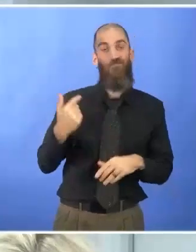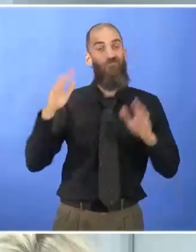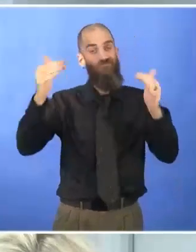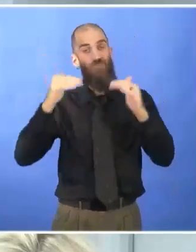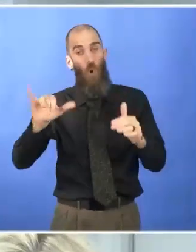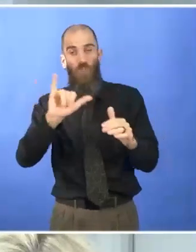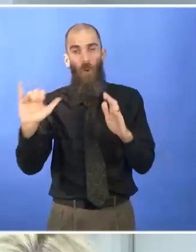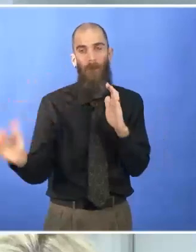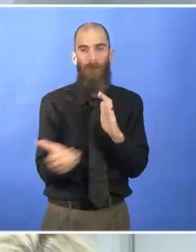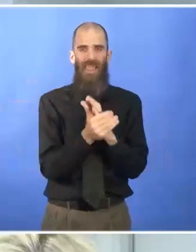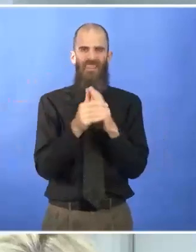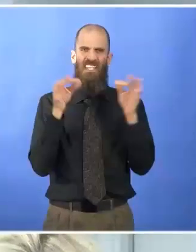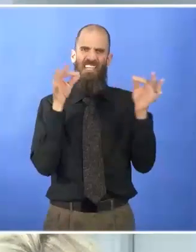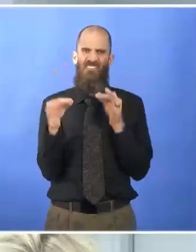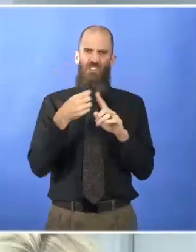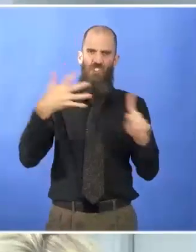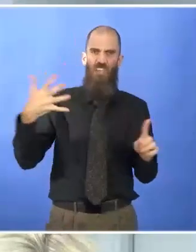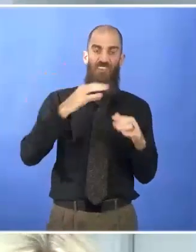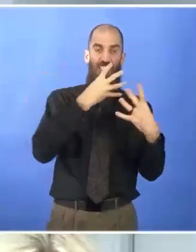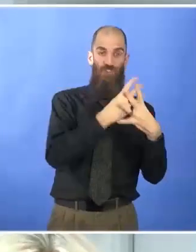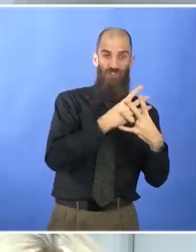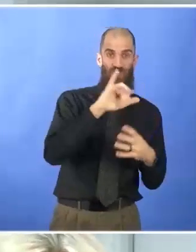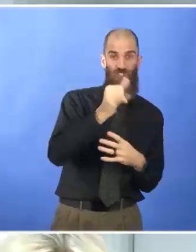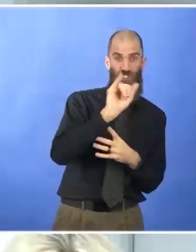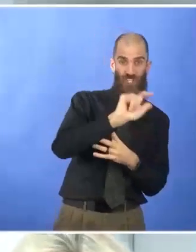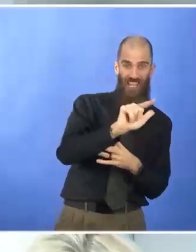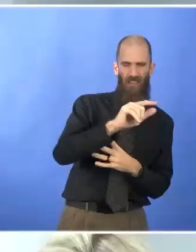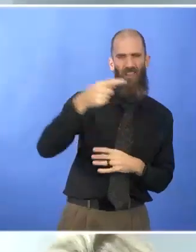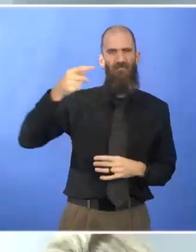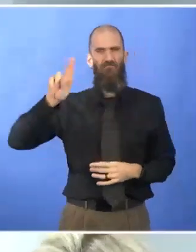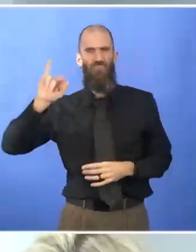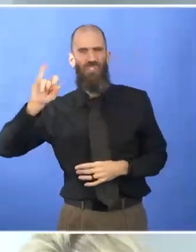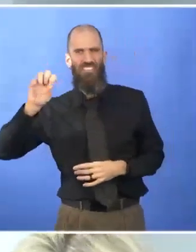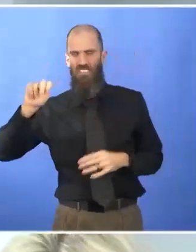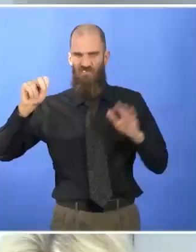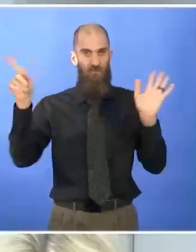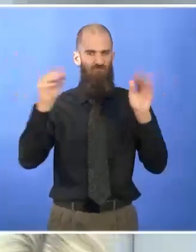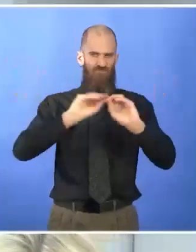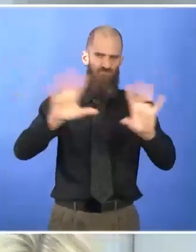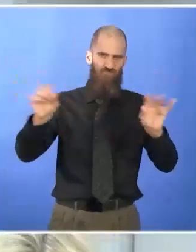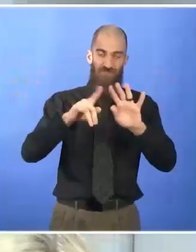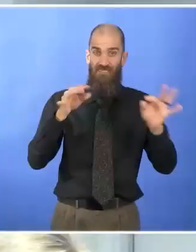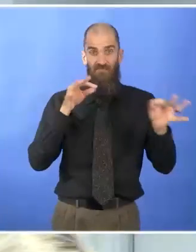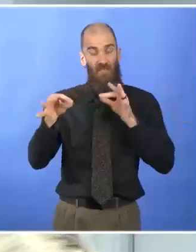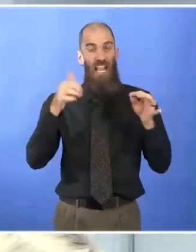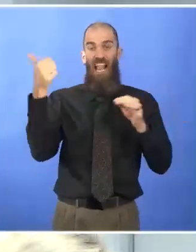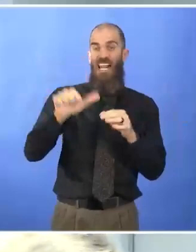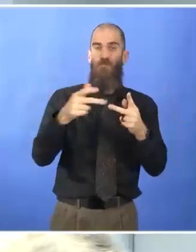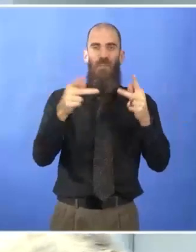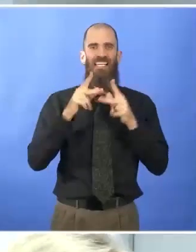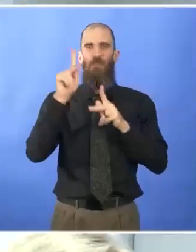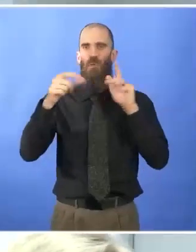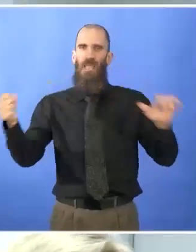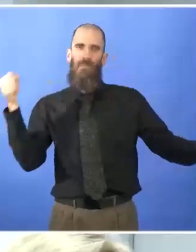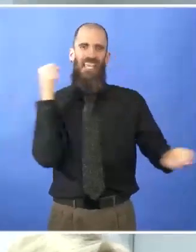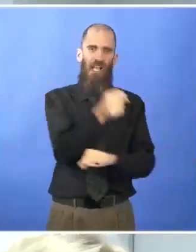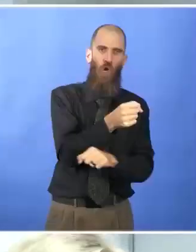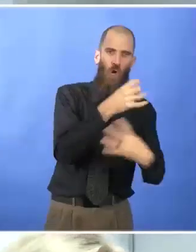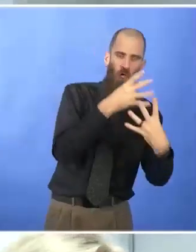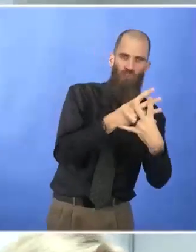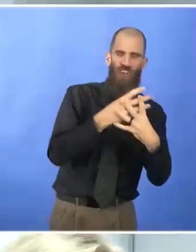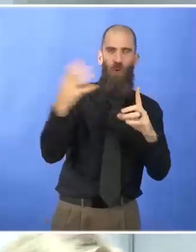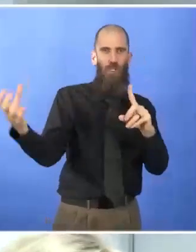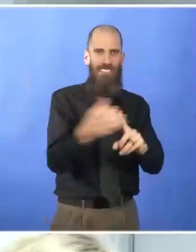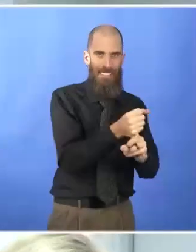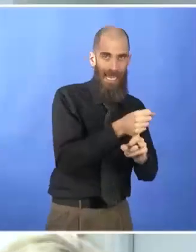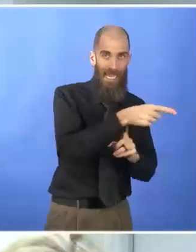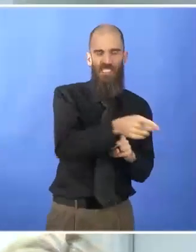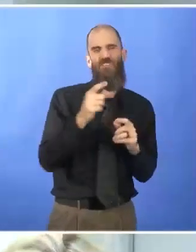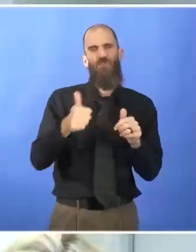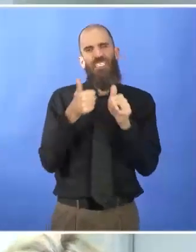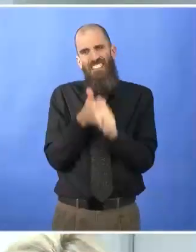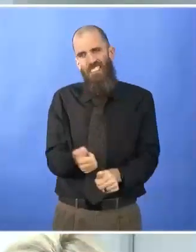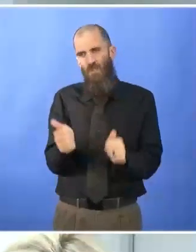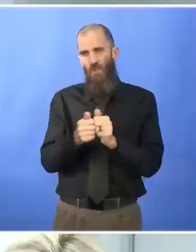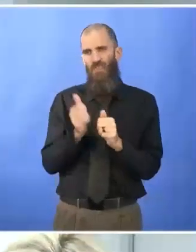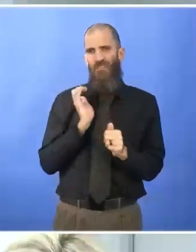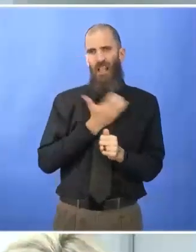BE INCARCERATED OR DETAINED.